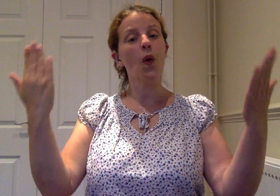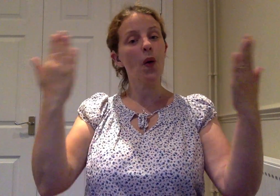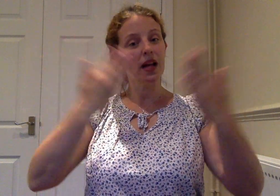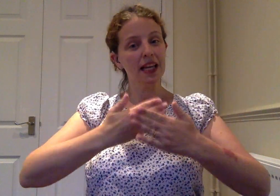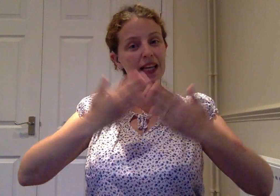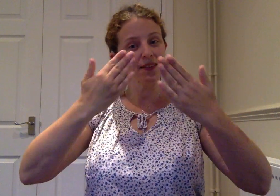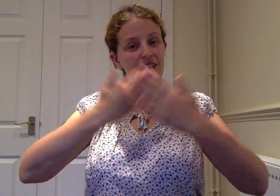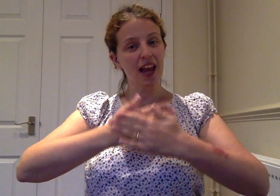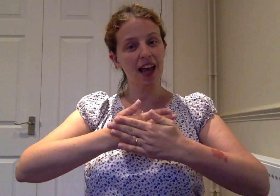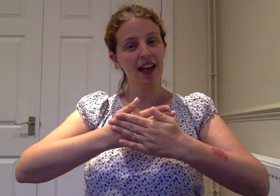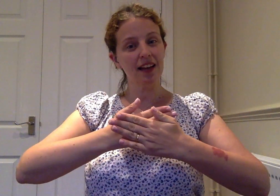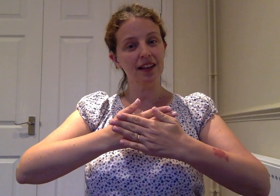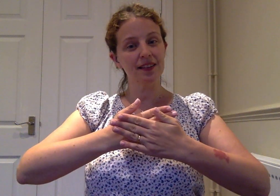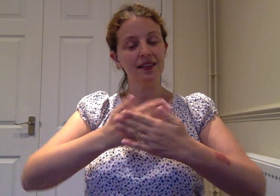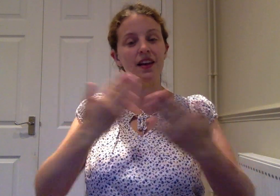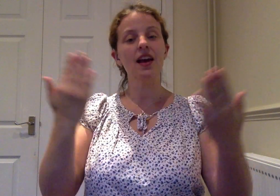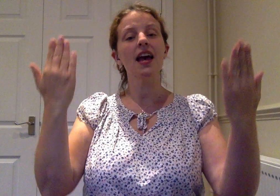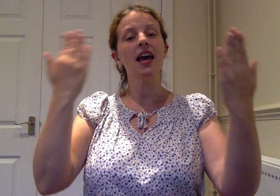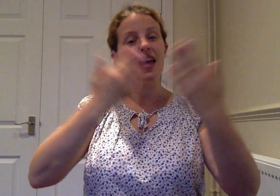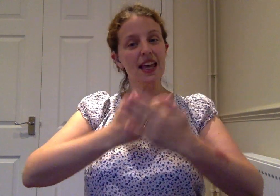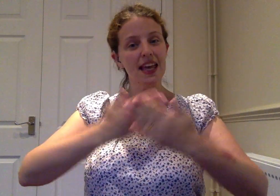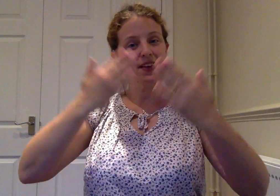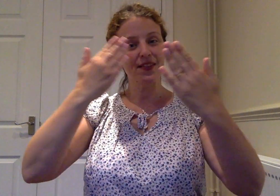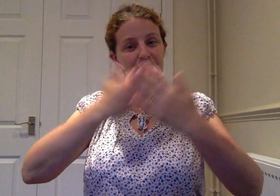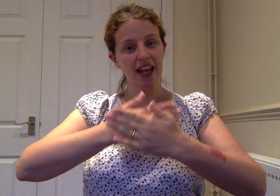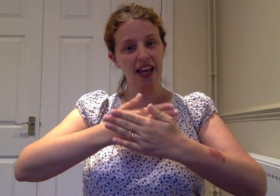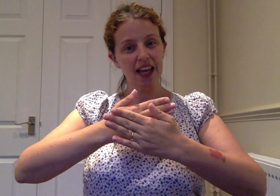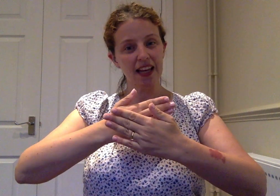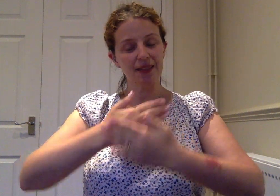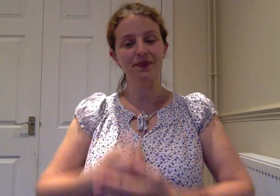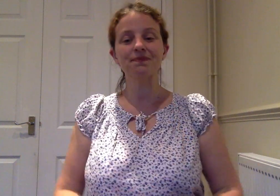or Evening